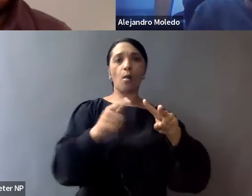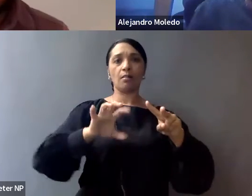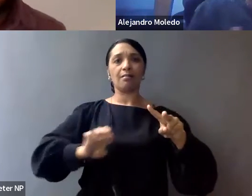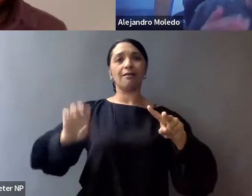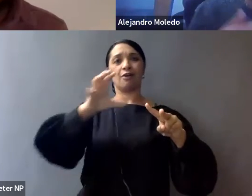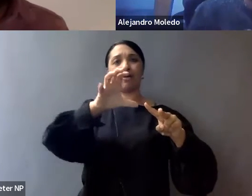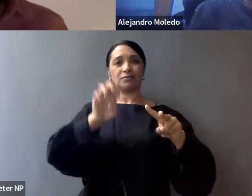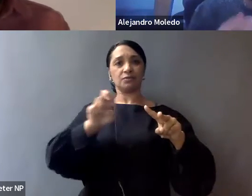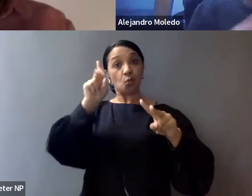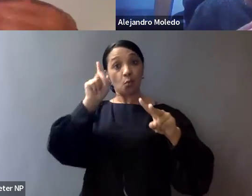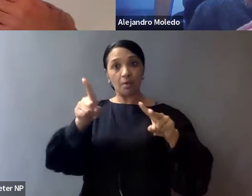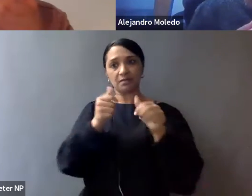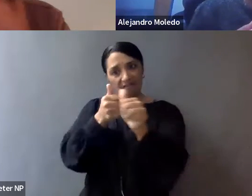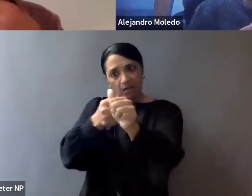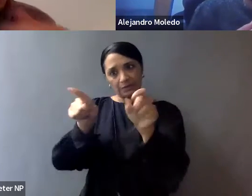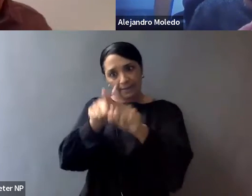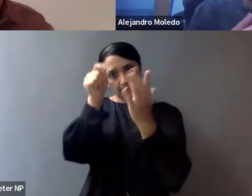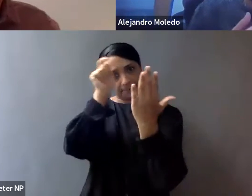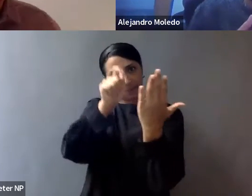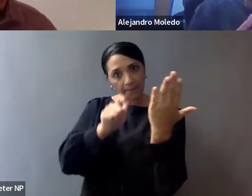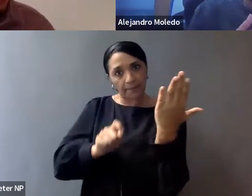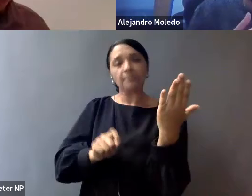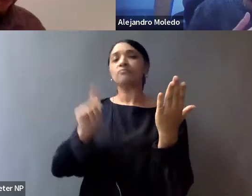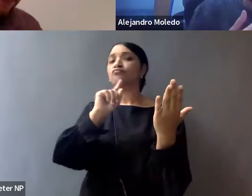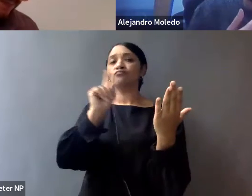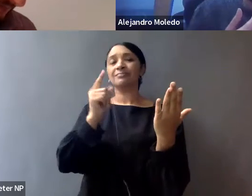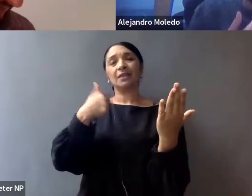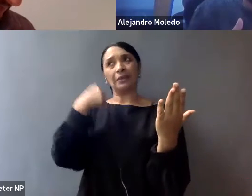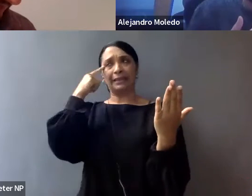because we believe that our country is not doing it right,